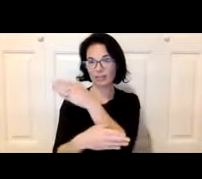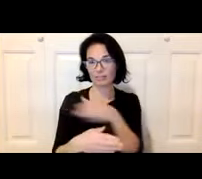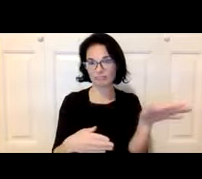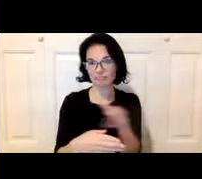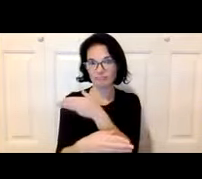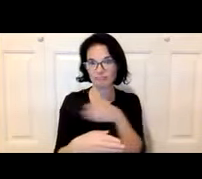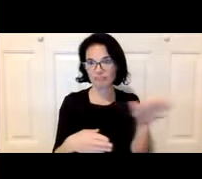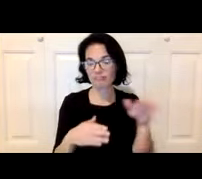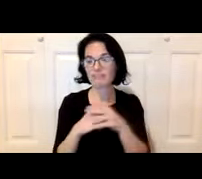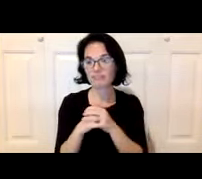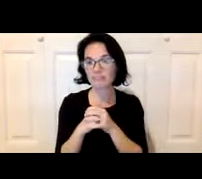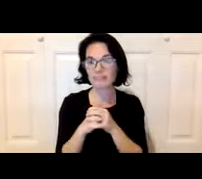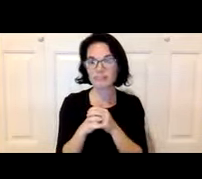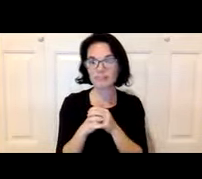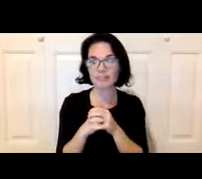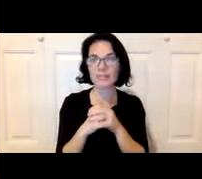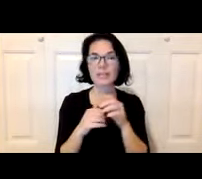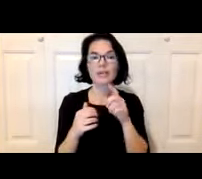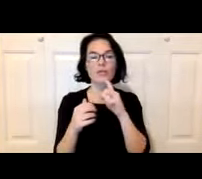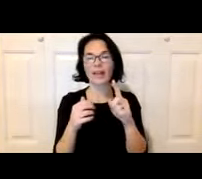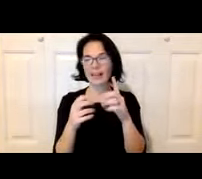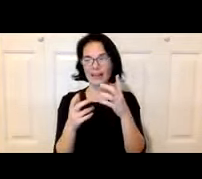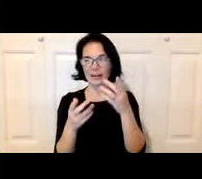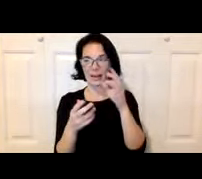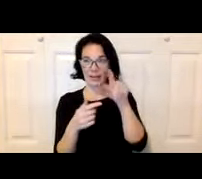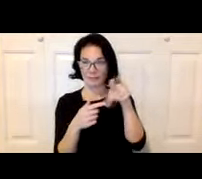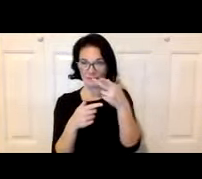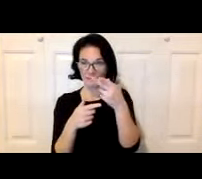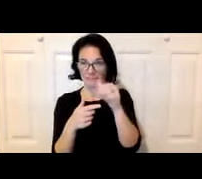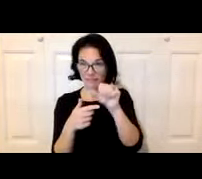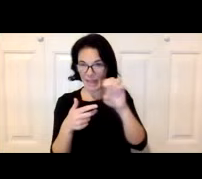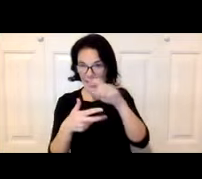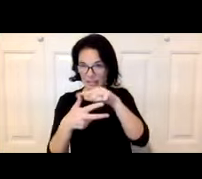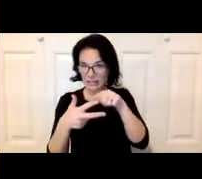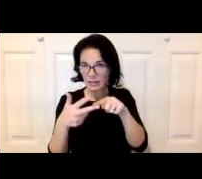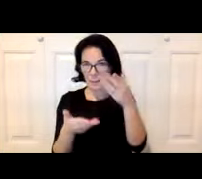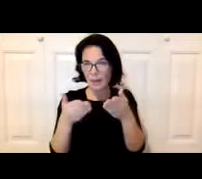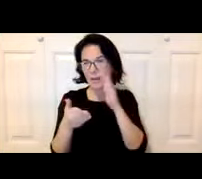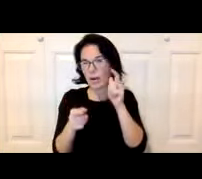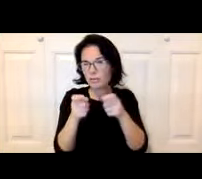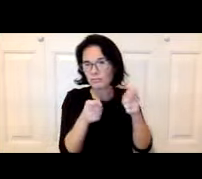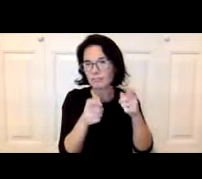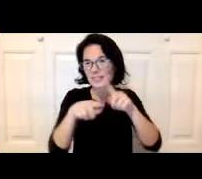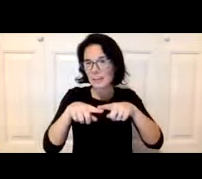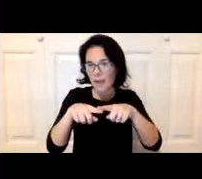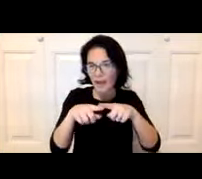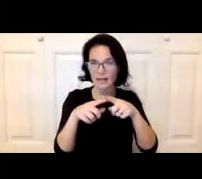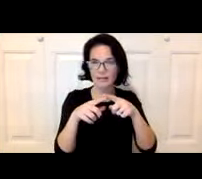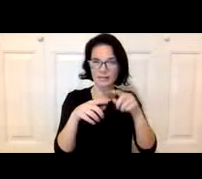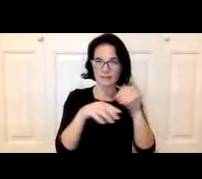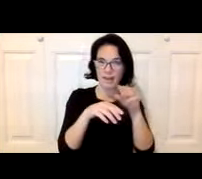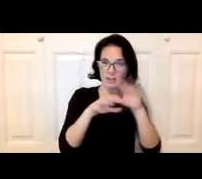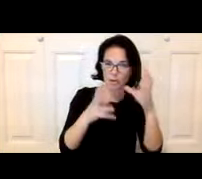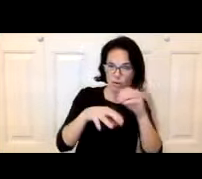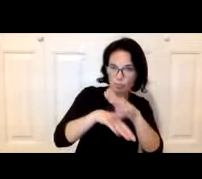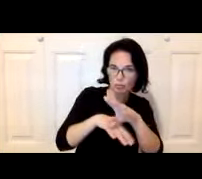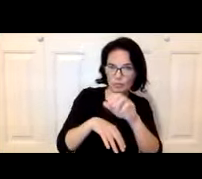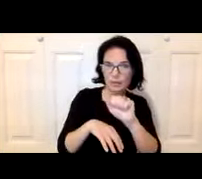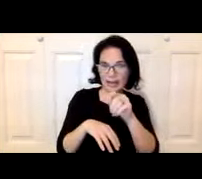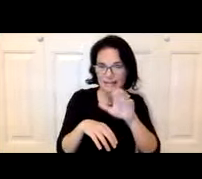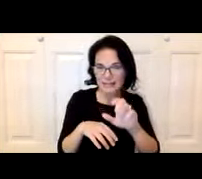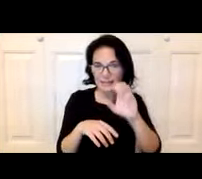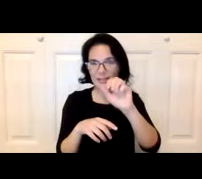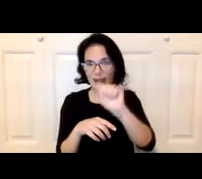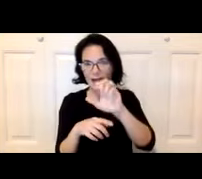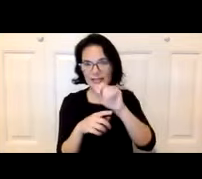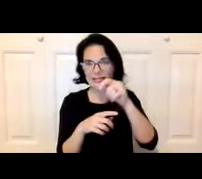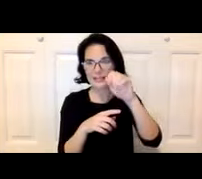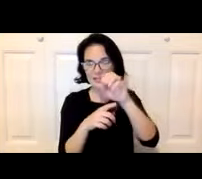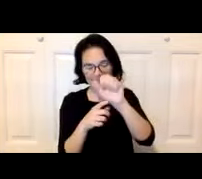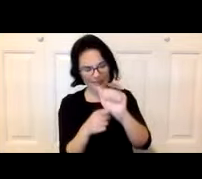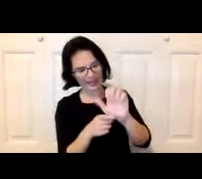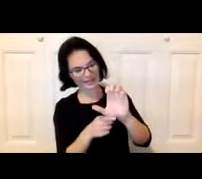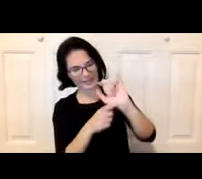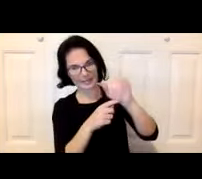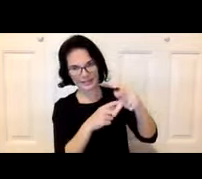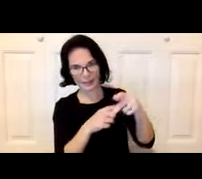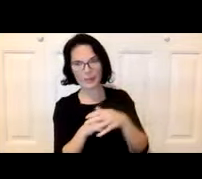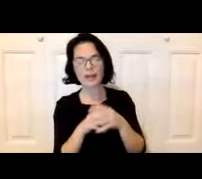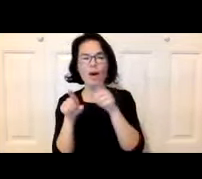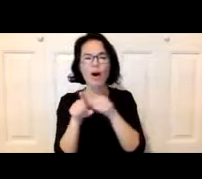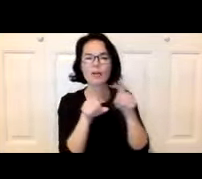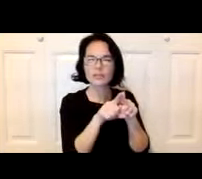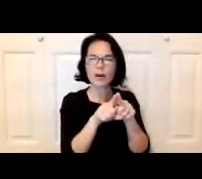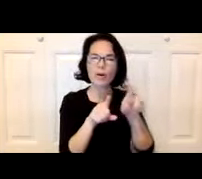FACIP determines if some groups are at higher risk and need to be vaccinated sooner.